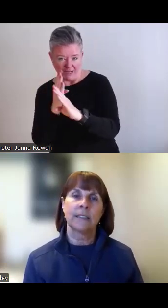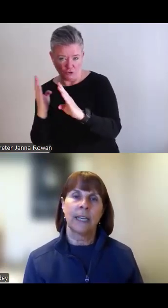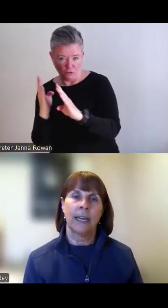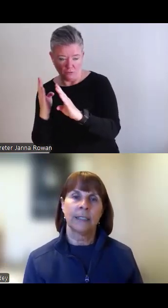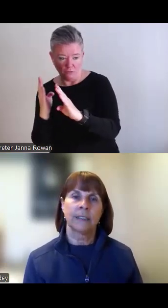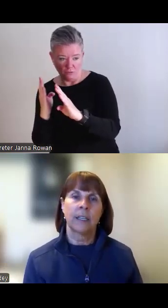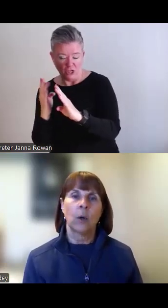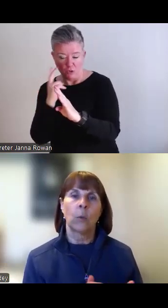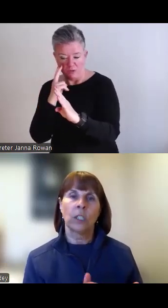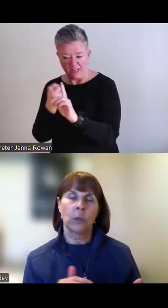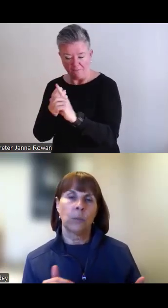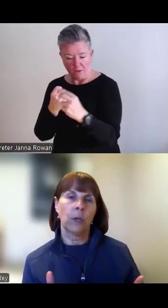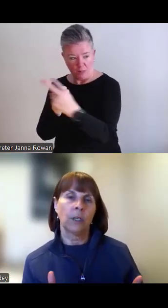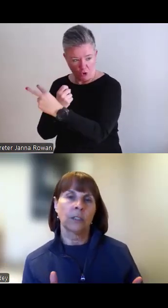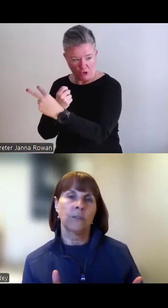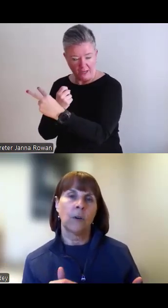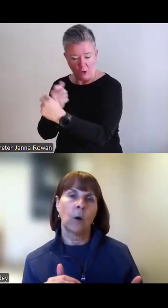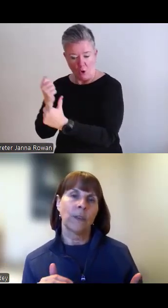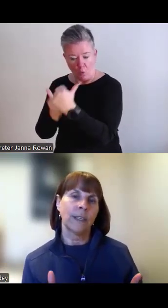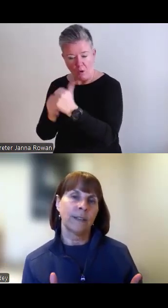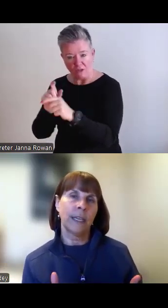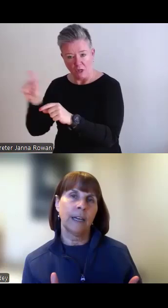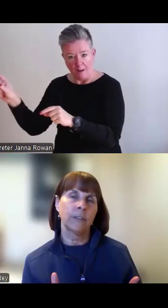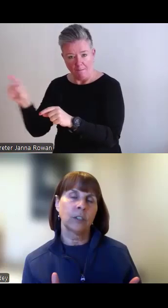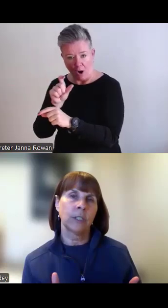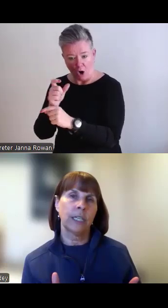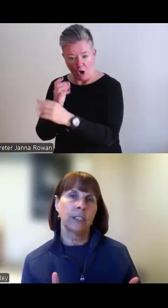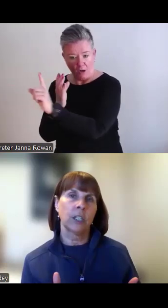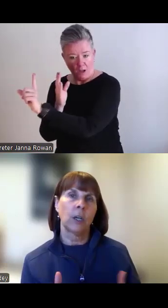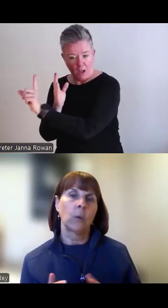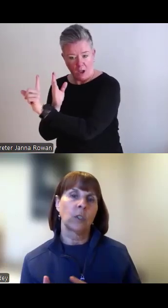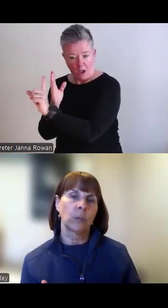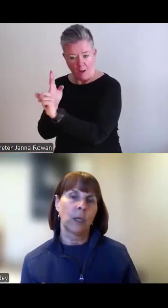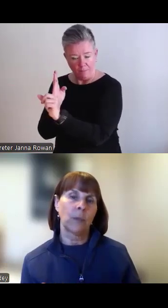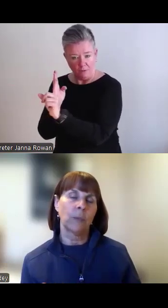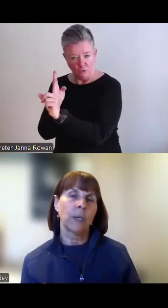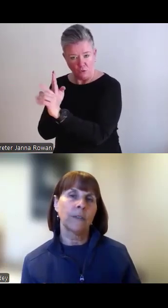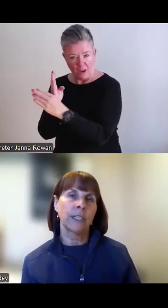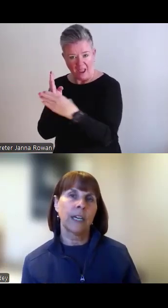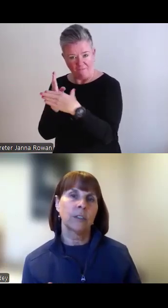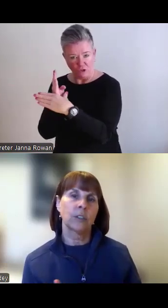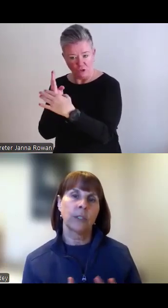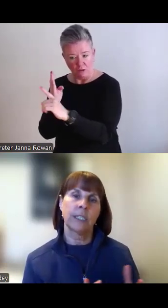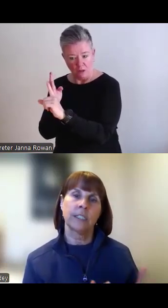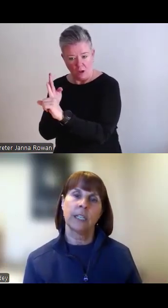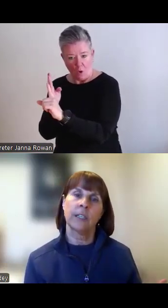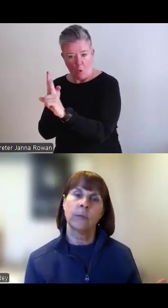at a glance which bars fall within the average range, which might be above the average range,